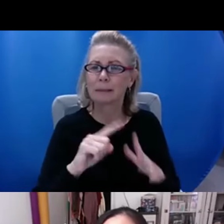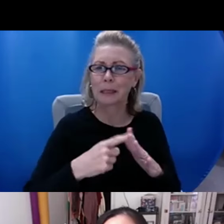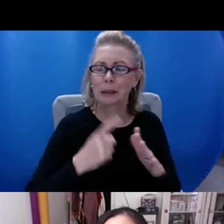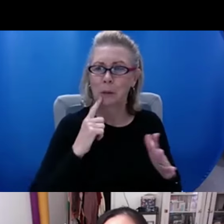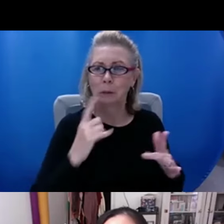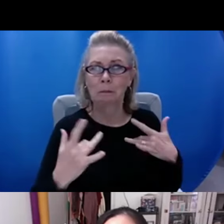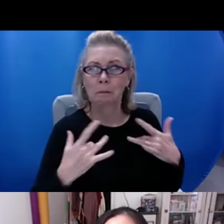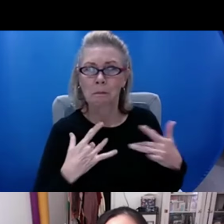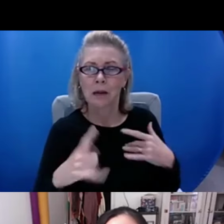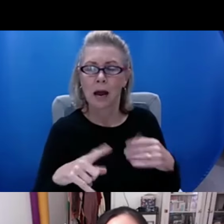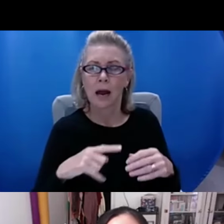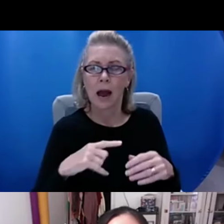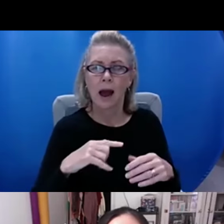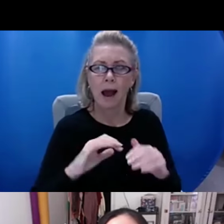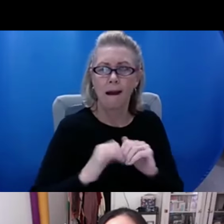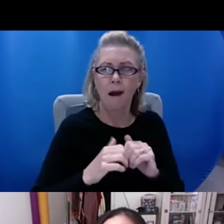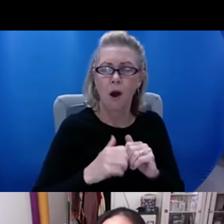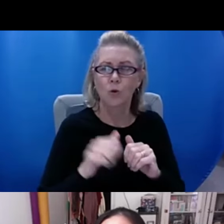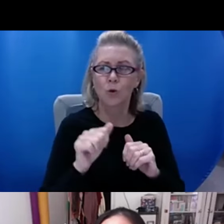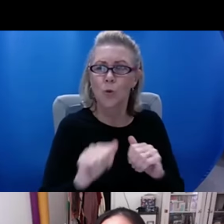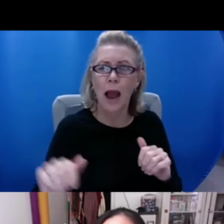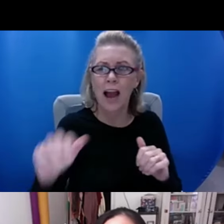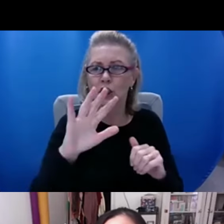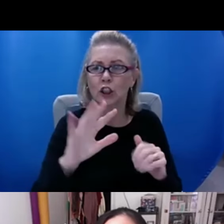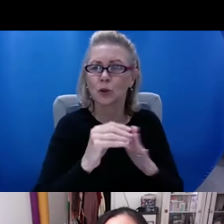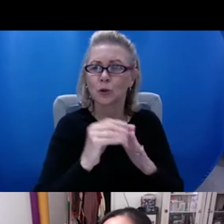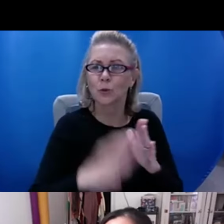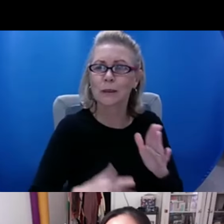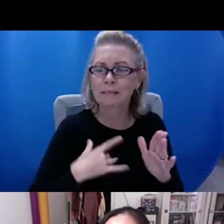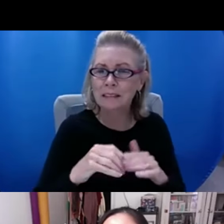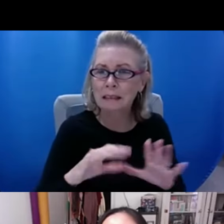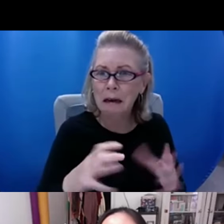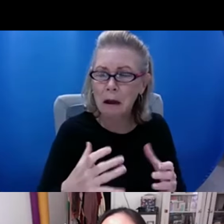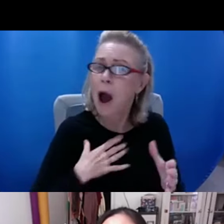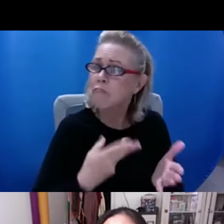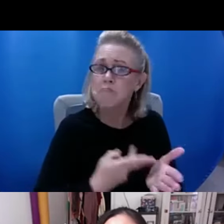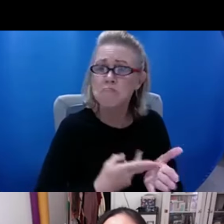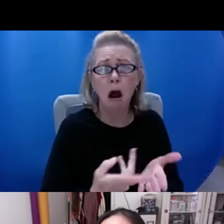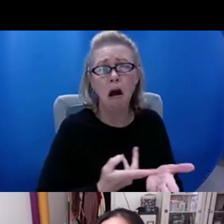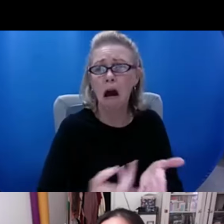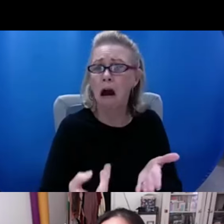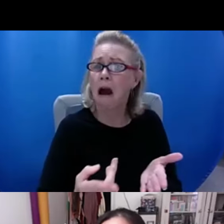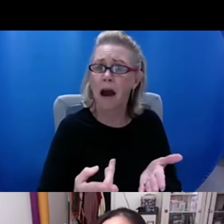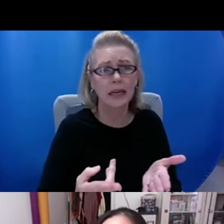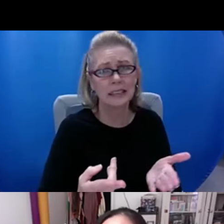class and we had a very honest conversation and everyone, everyone said a similar thing. It's like,